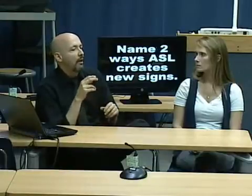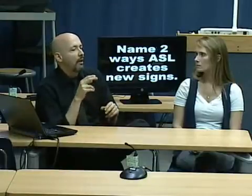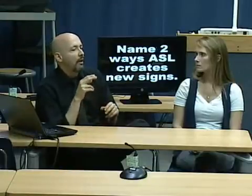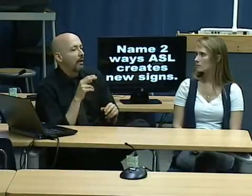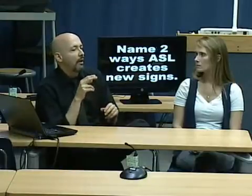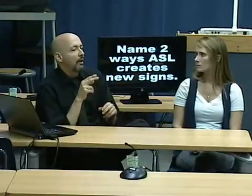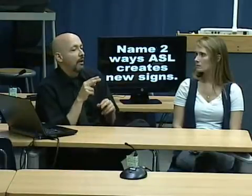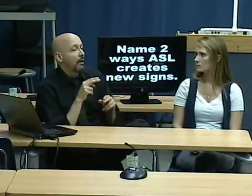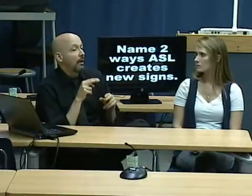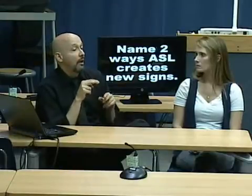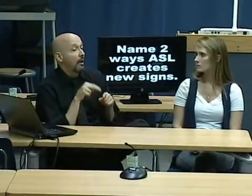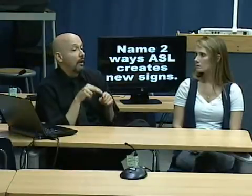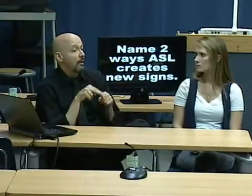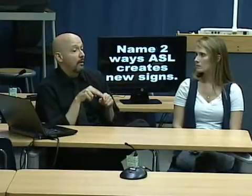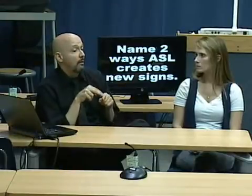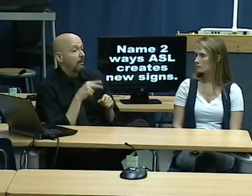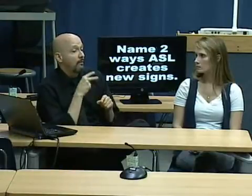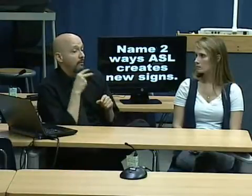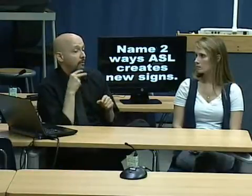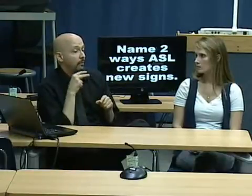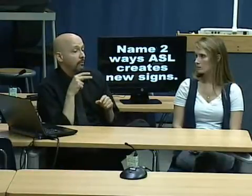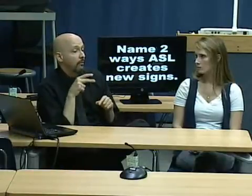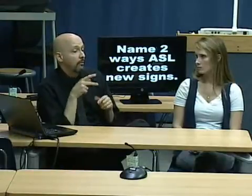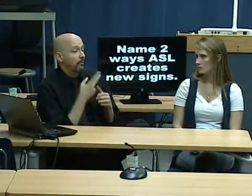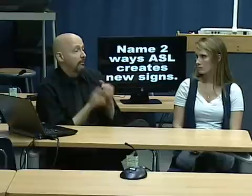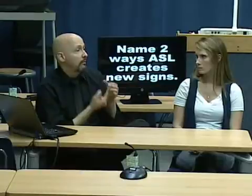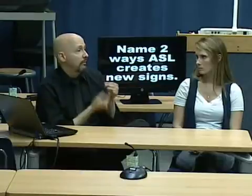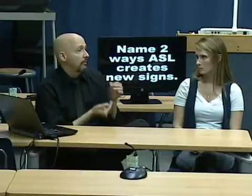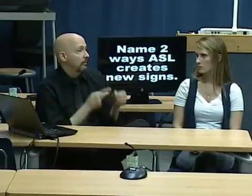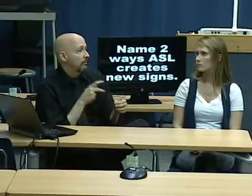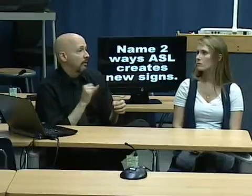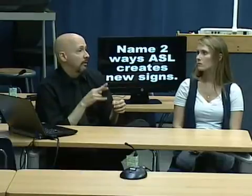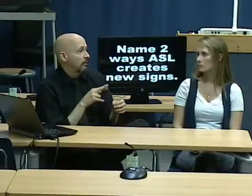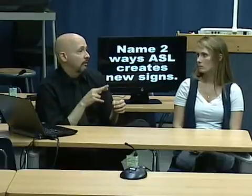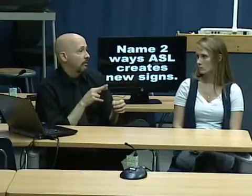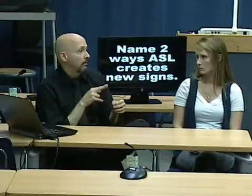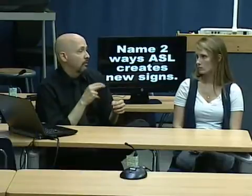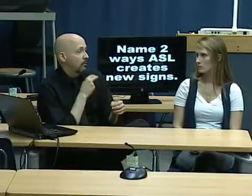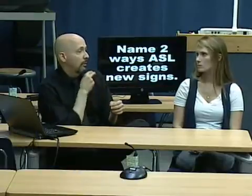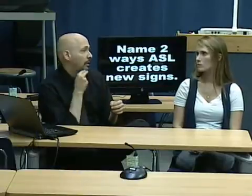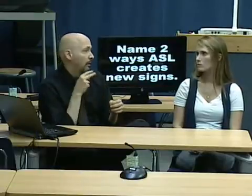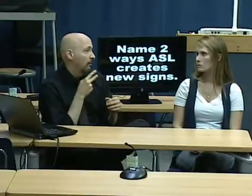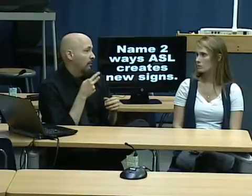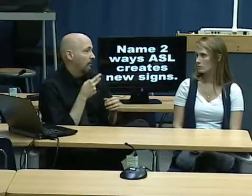Noun... Verb... PAIR...